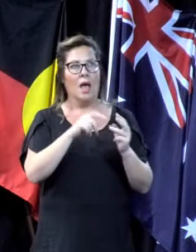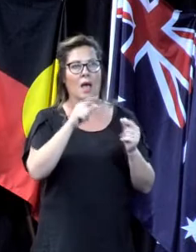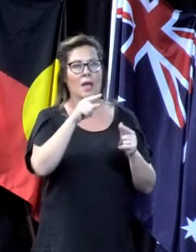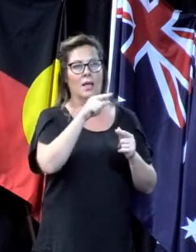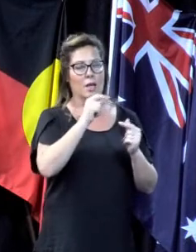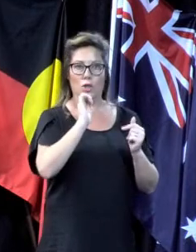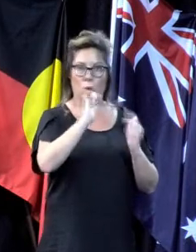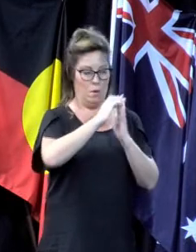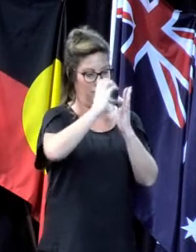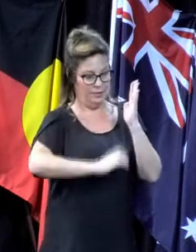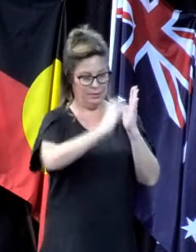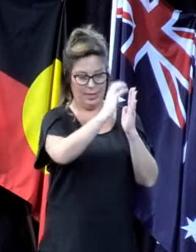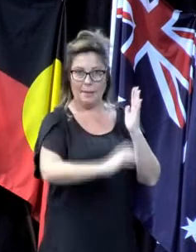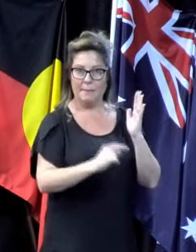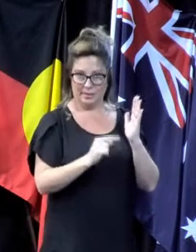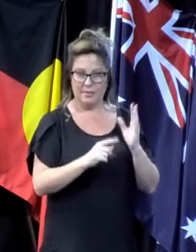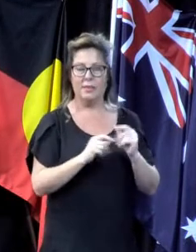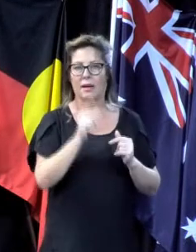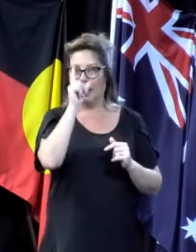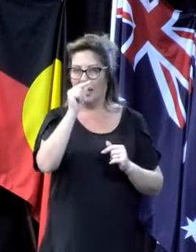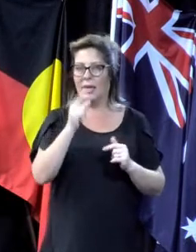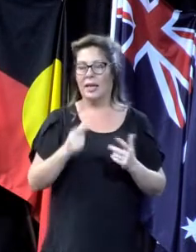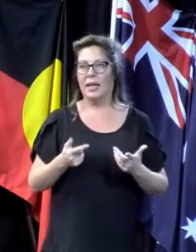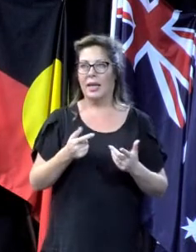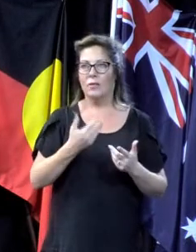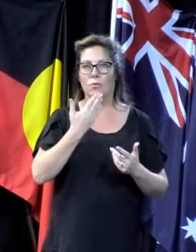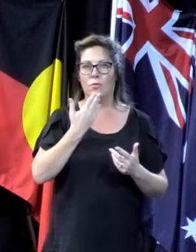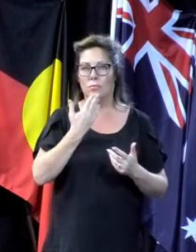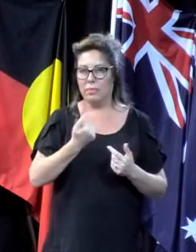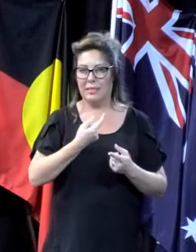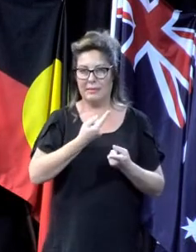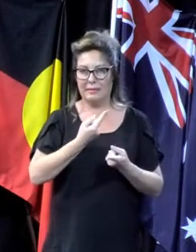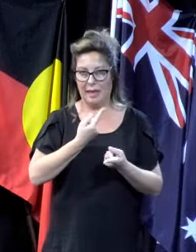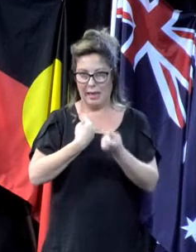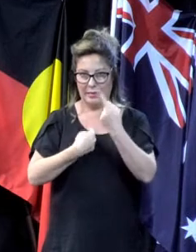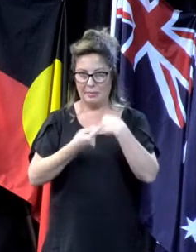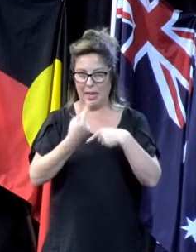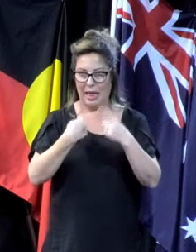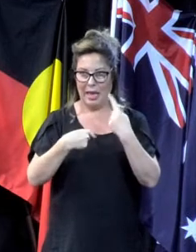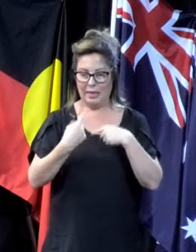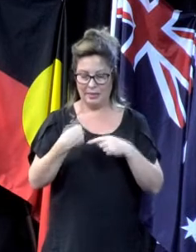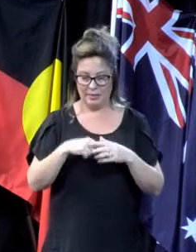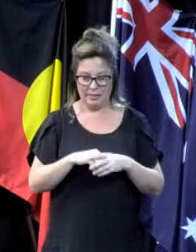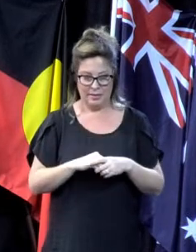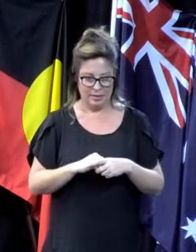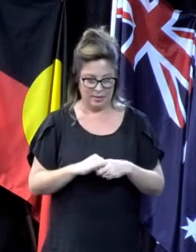and ask you to explain what you’ve said in paragraph 40, which is: